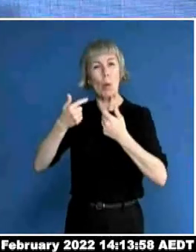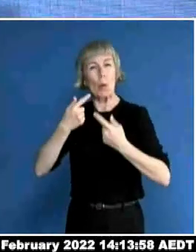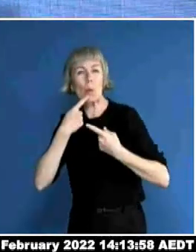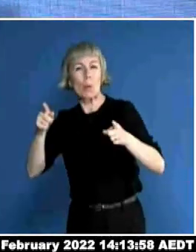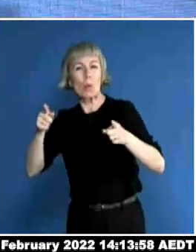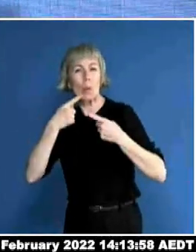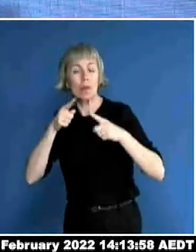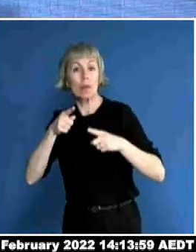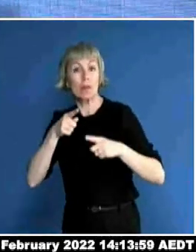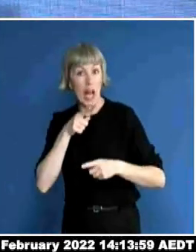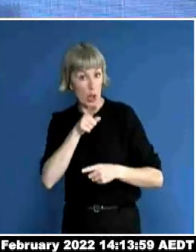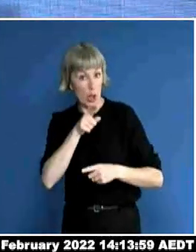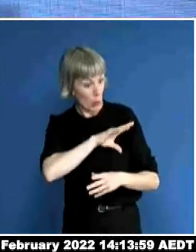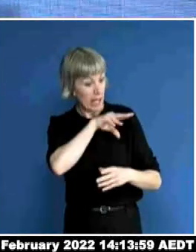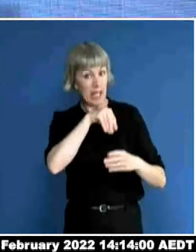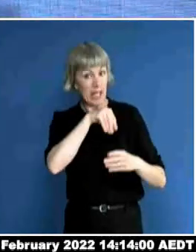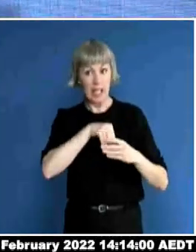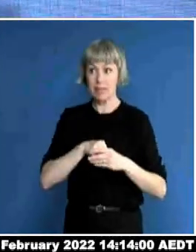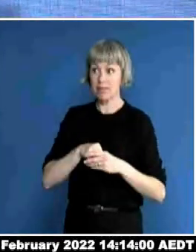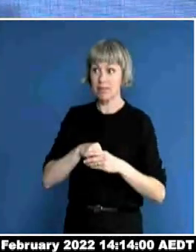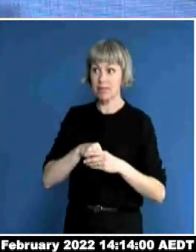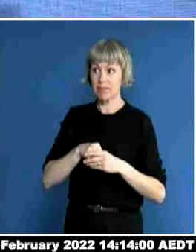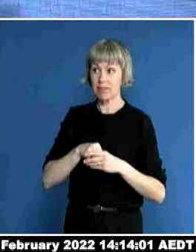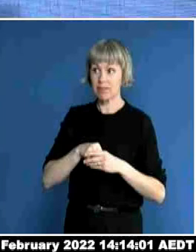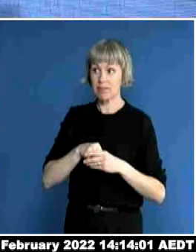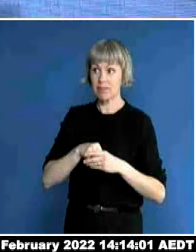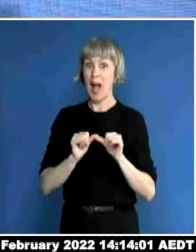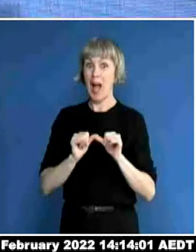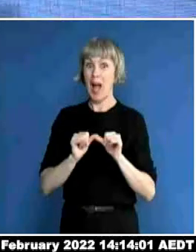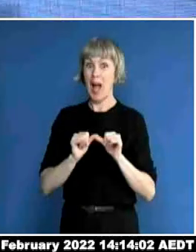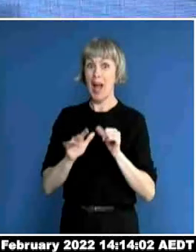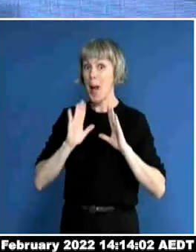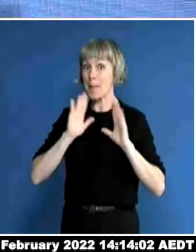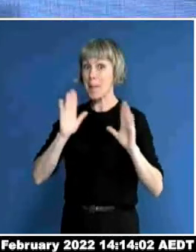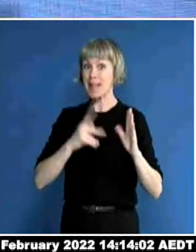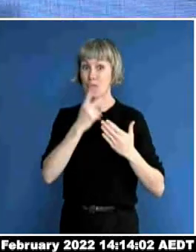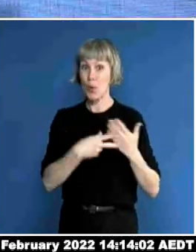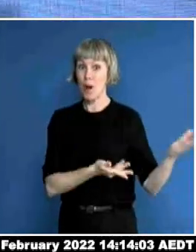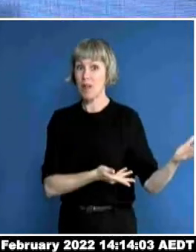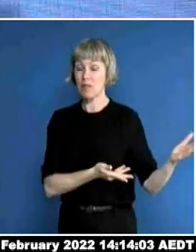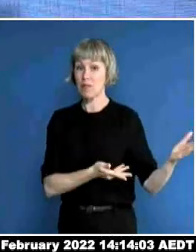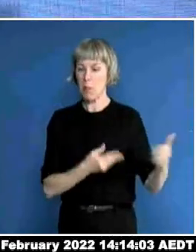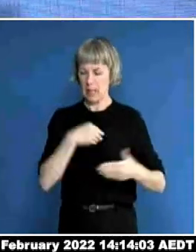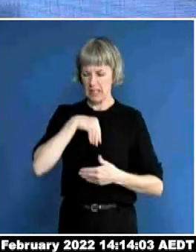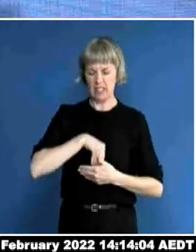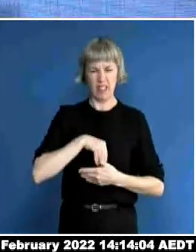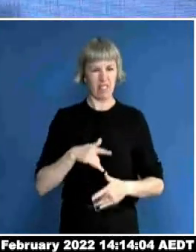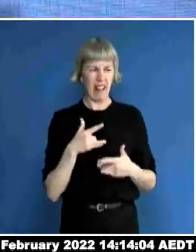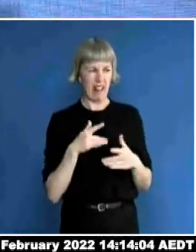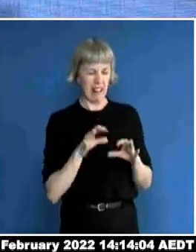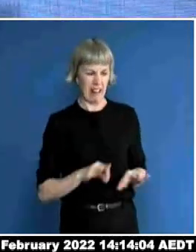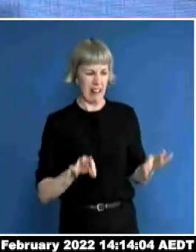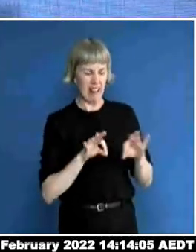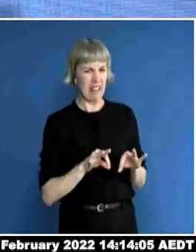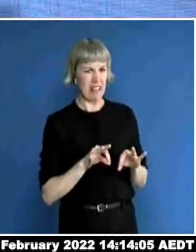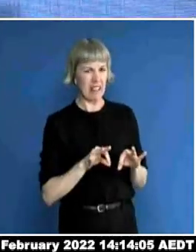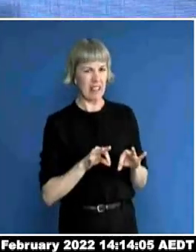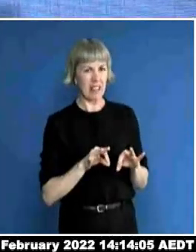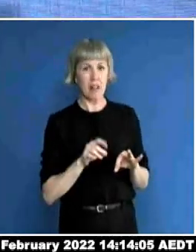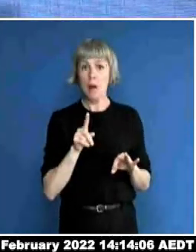amazing" when you felt it wasn't. But you didn't want to lose your job and you hoped and believed that the program would